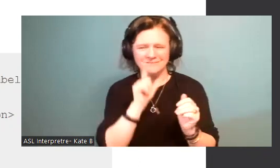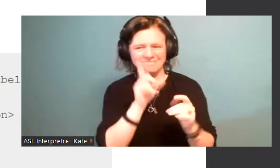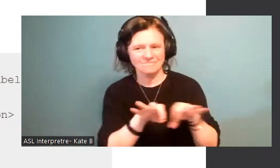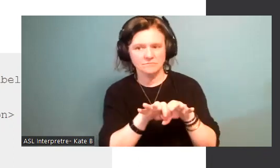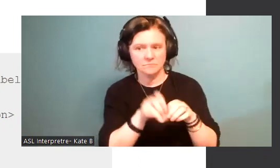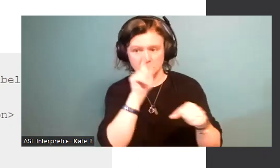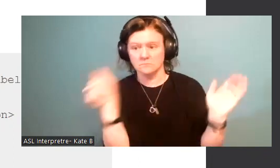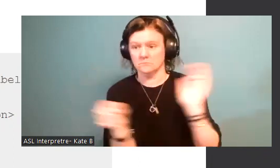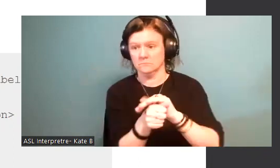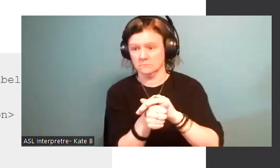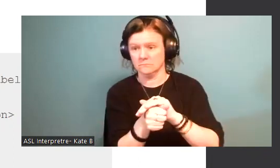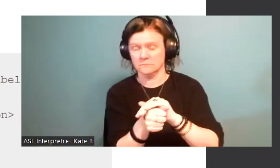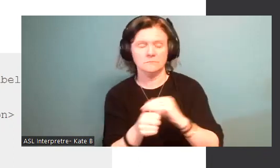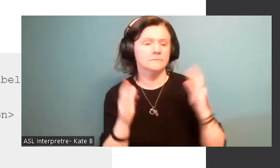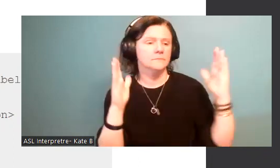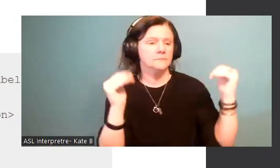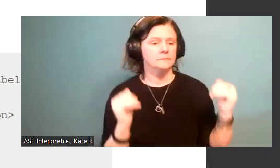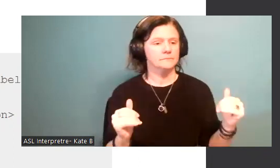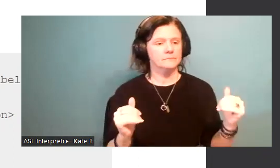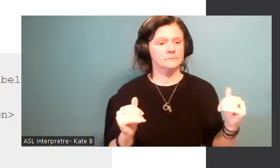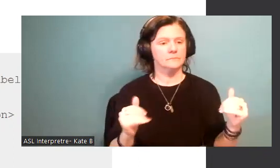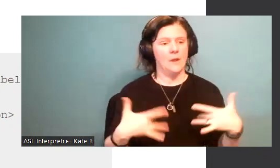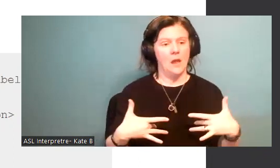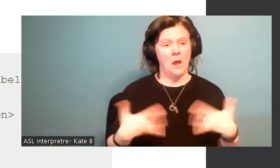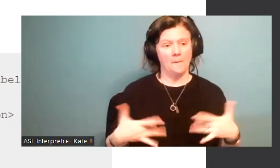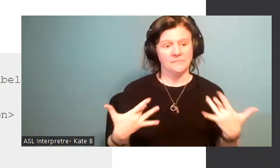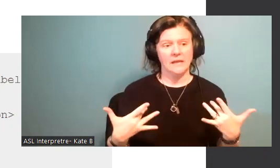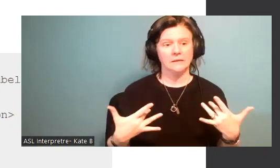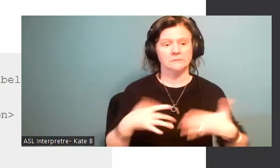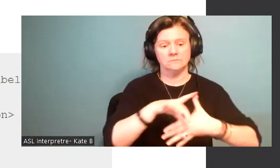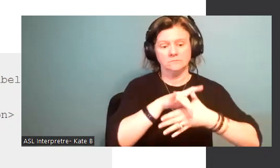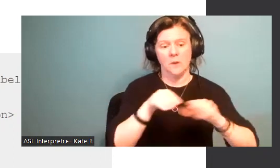content, say if you have things you don't -- that